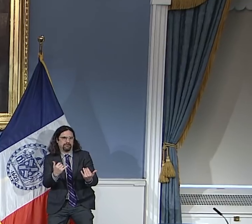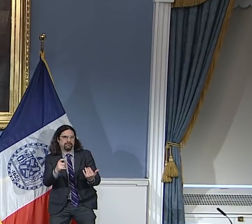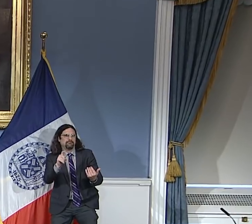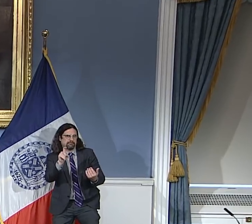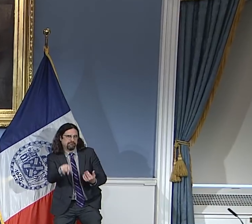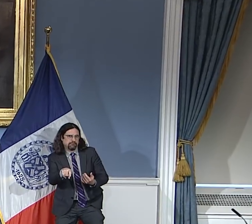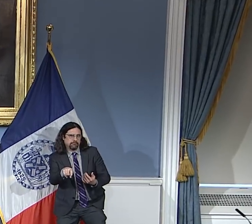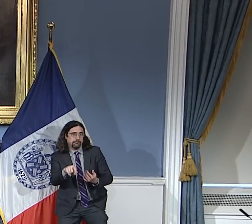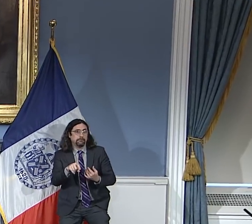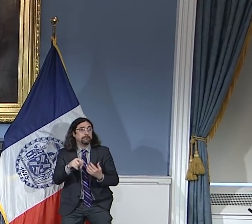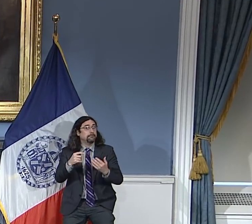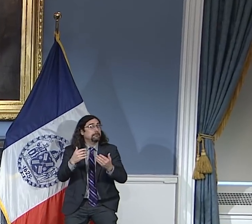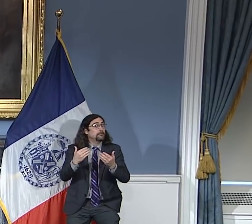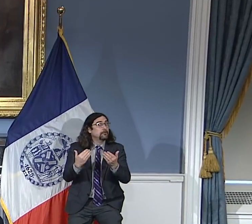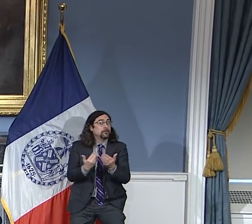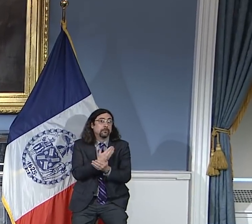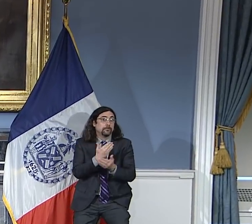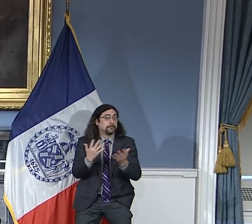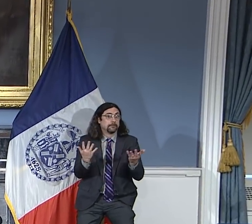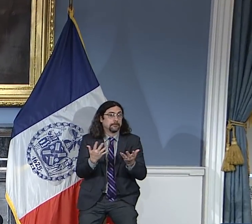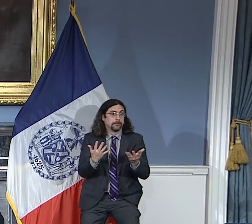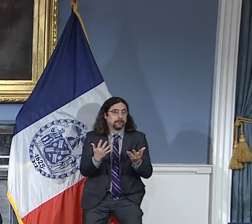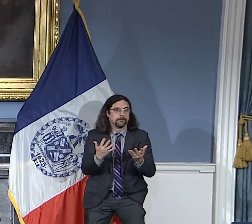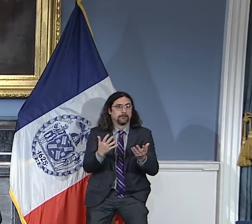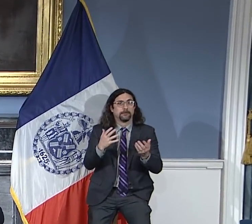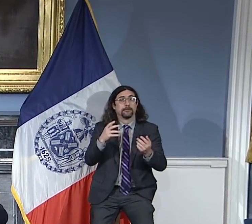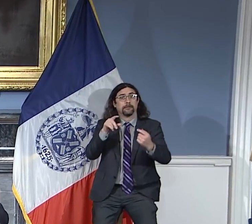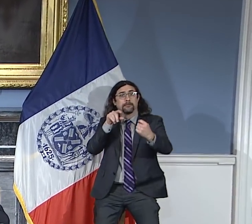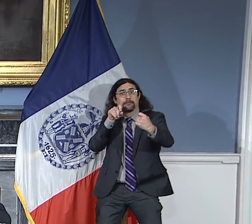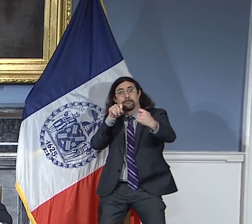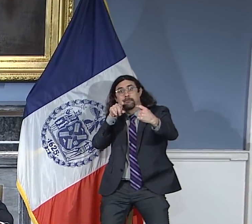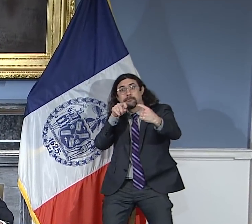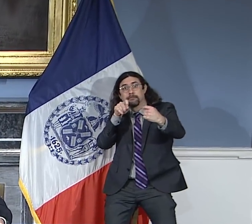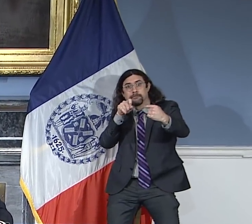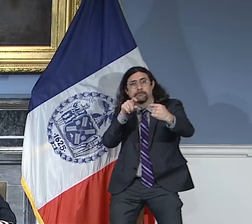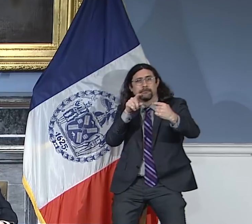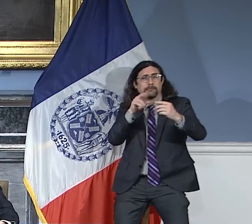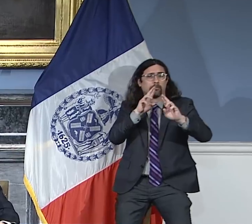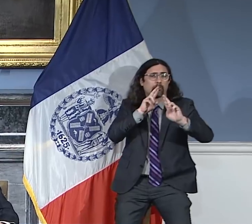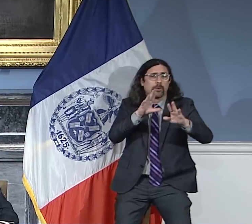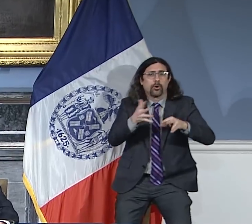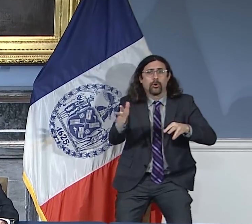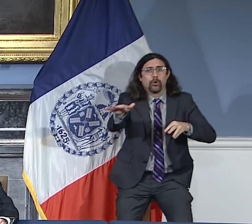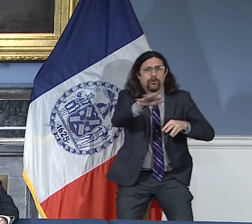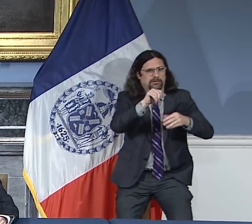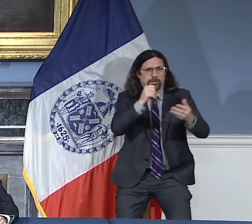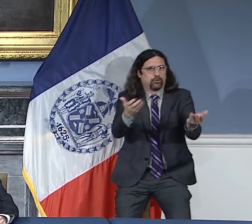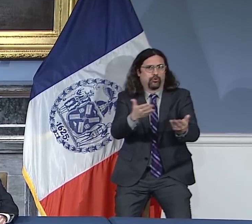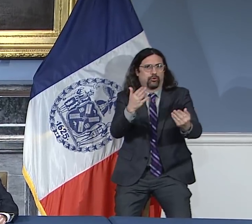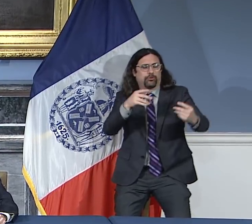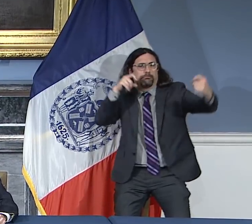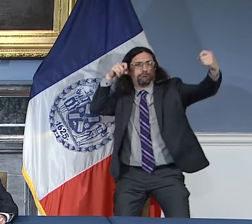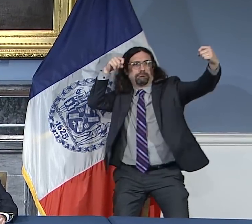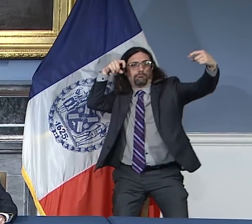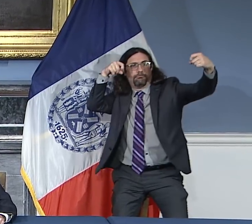AFTERNOON, EVERYBODY. WE'RE DOING SOMETHING DIFFERENTLY THAT WEAV HEN'T HAD TO DO PREVIOUSLY. WE'RE HAVING THIS PDUA TEREMOTELY,